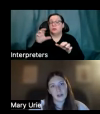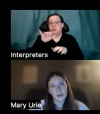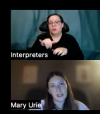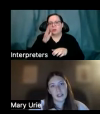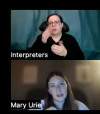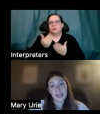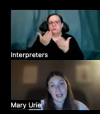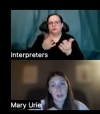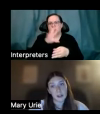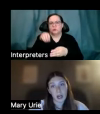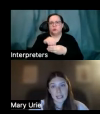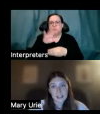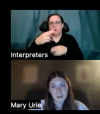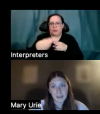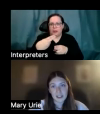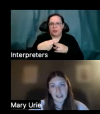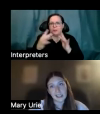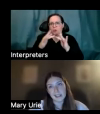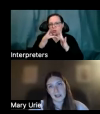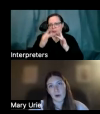including your name and your contact information in case they